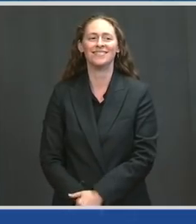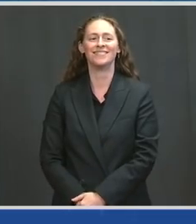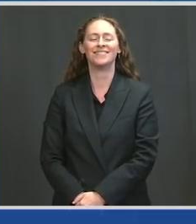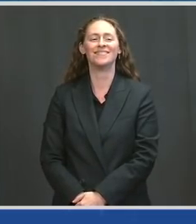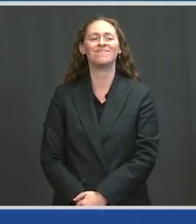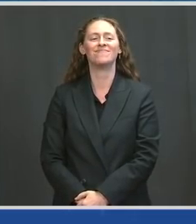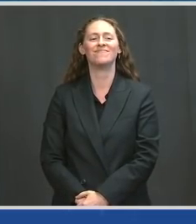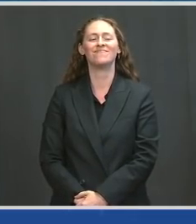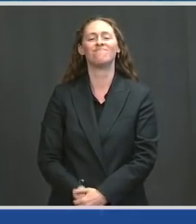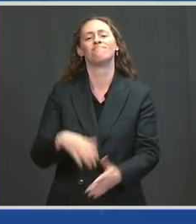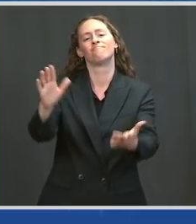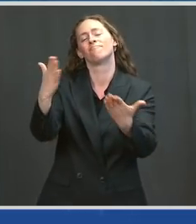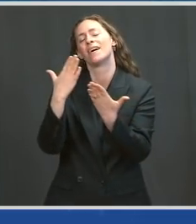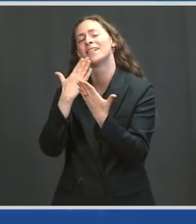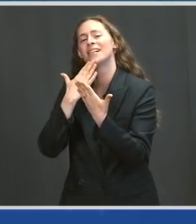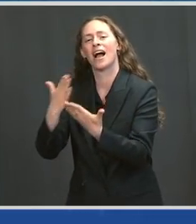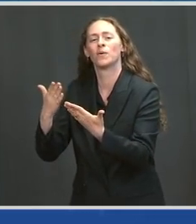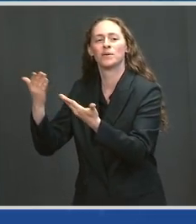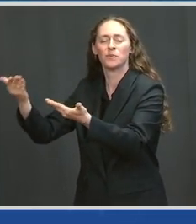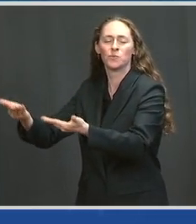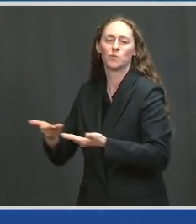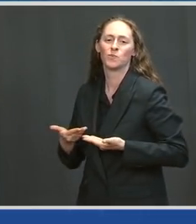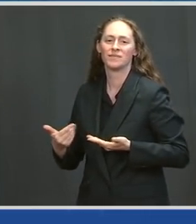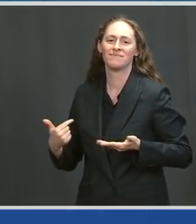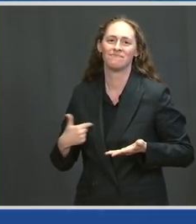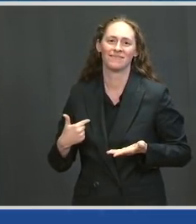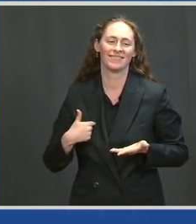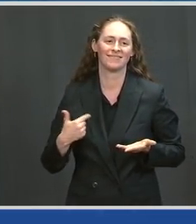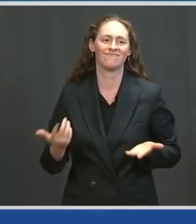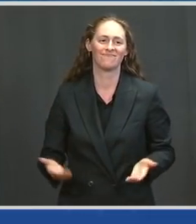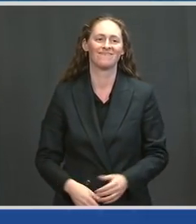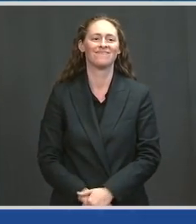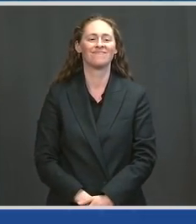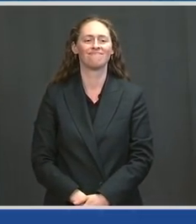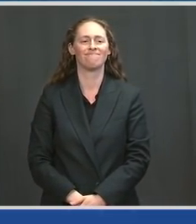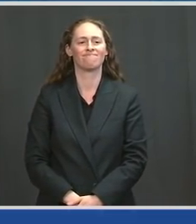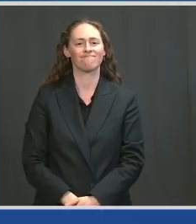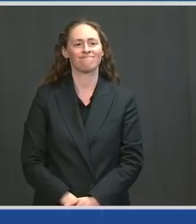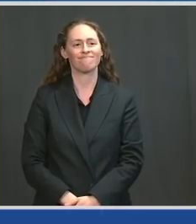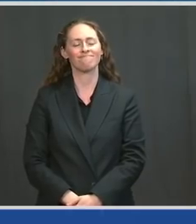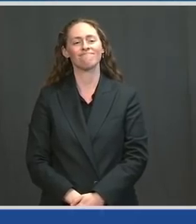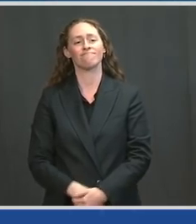And in case you're wondering, in Delaware we're a small state,